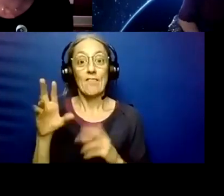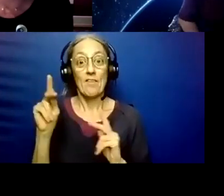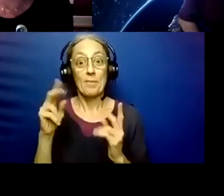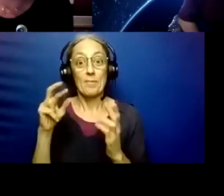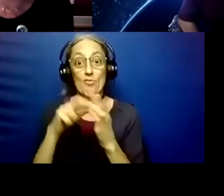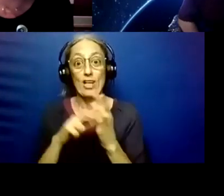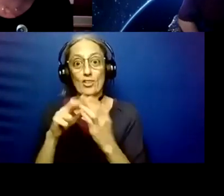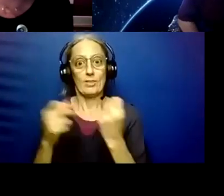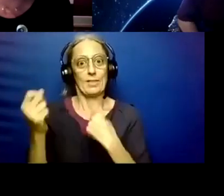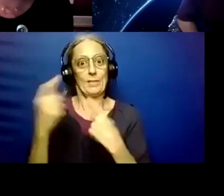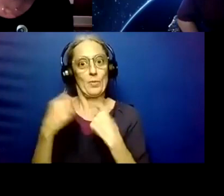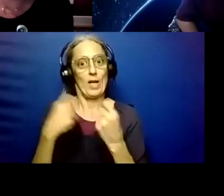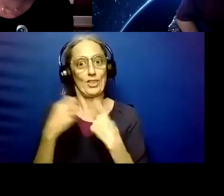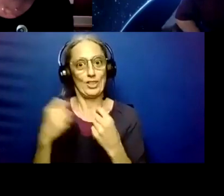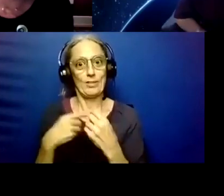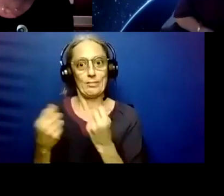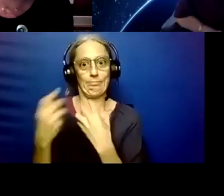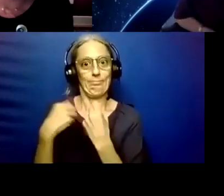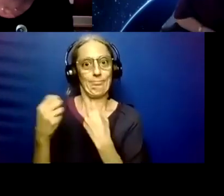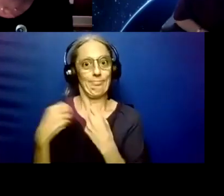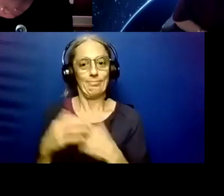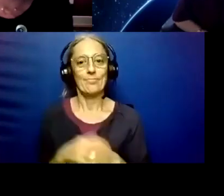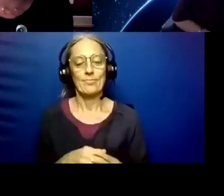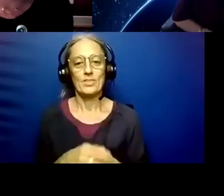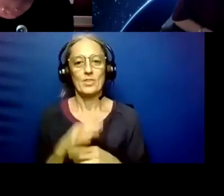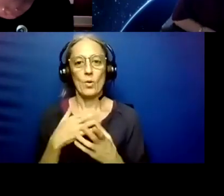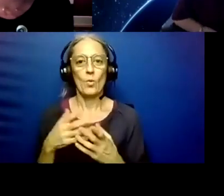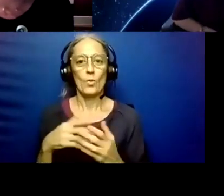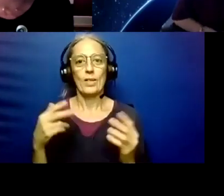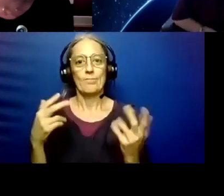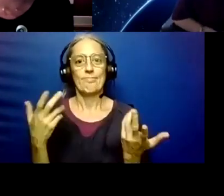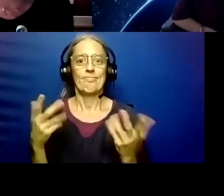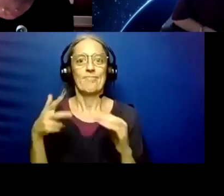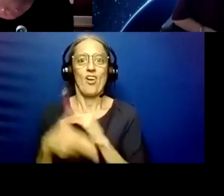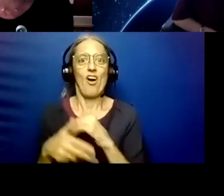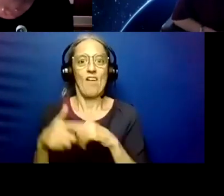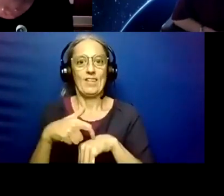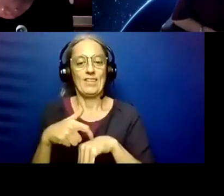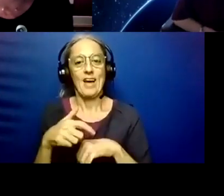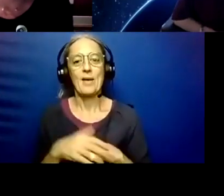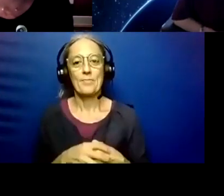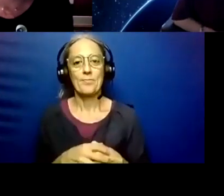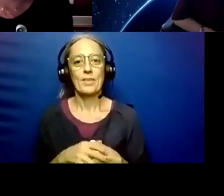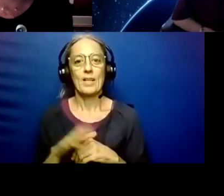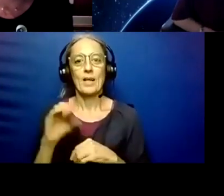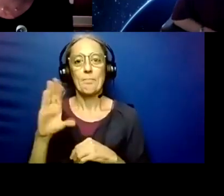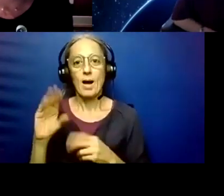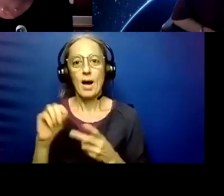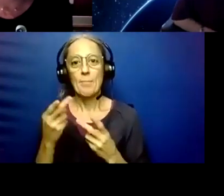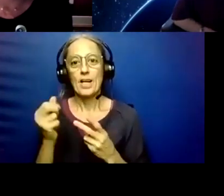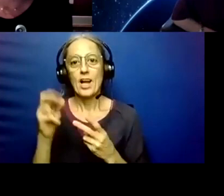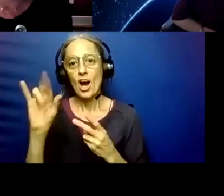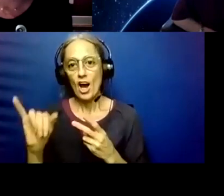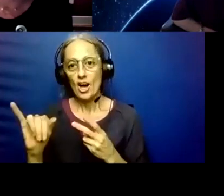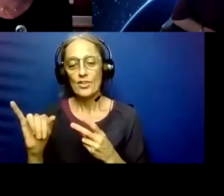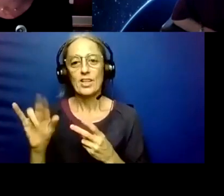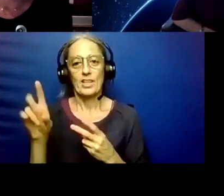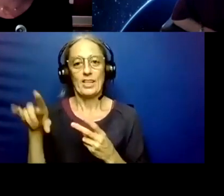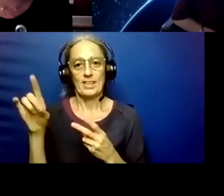Bob and Hari made the tough calls about deciding who to invite among the questions that were submitted.